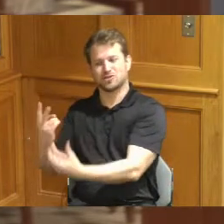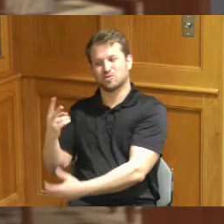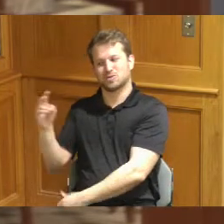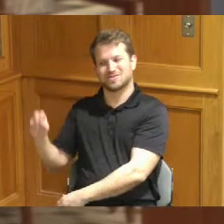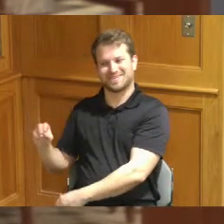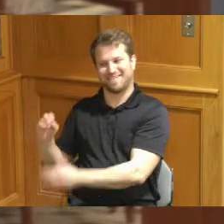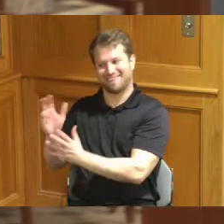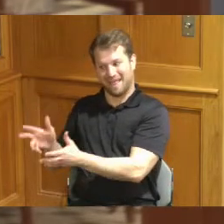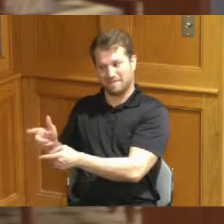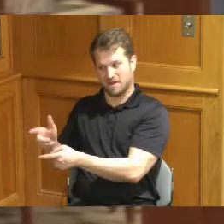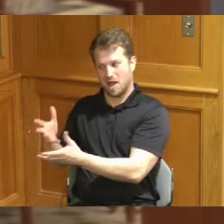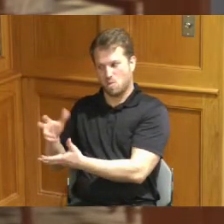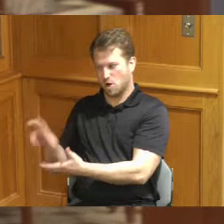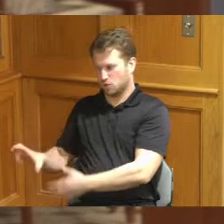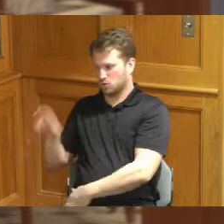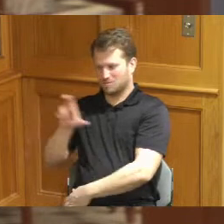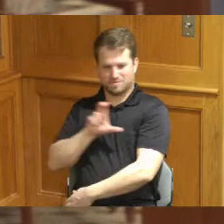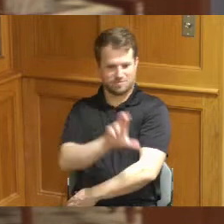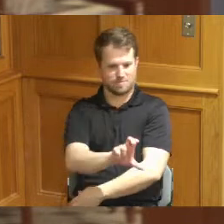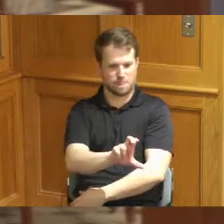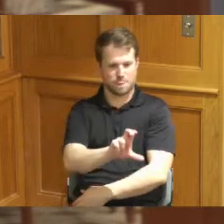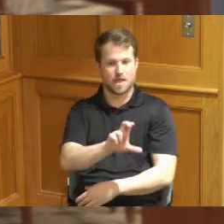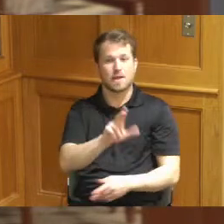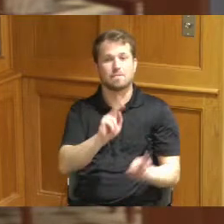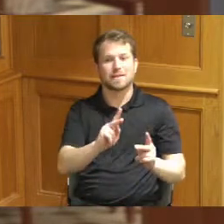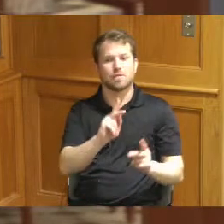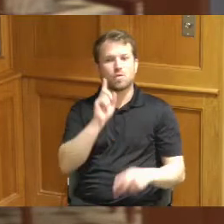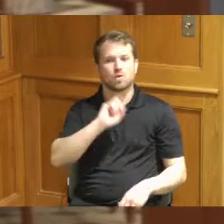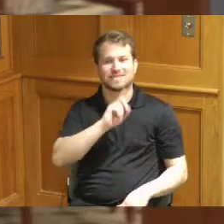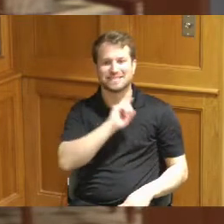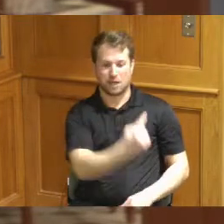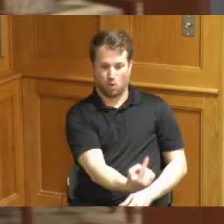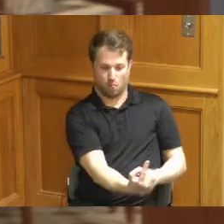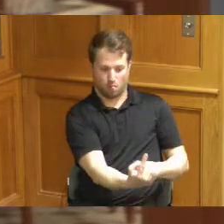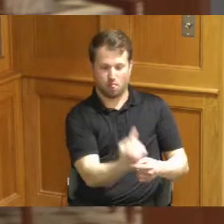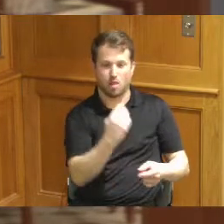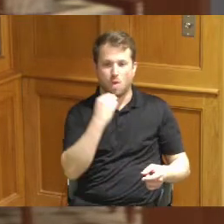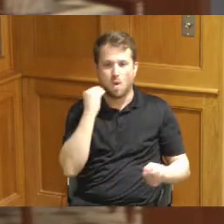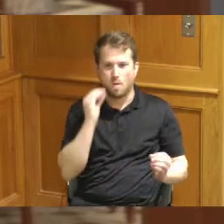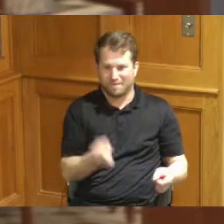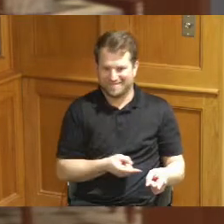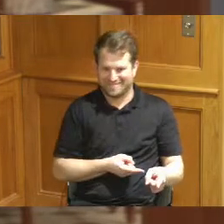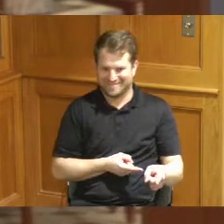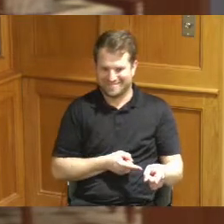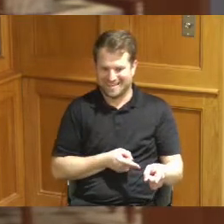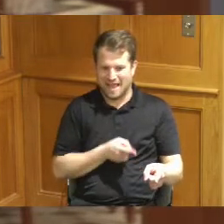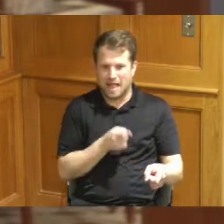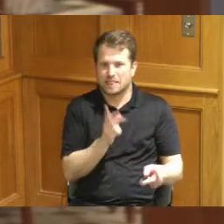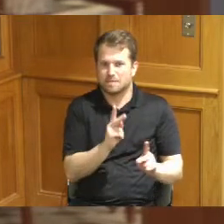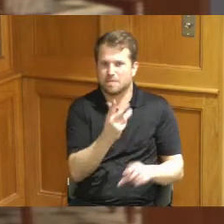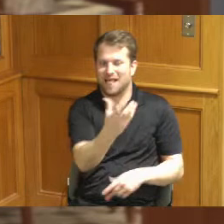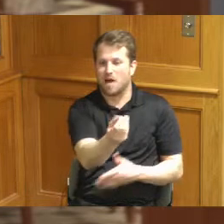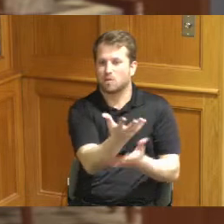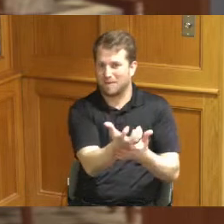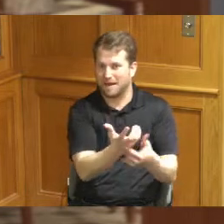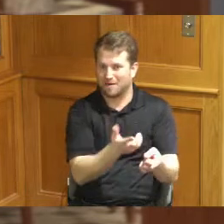specifically at homeless single individuals which is more likely to be that population so but those